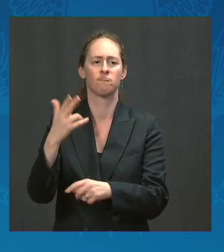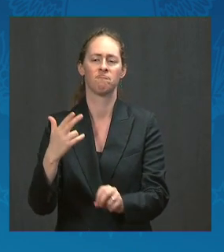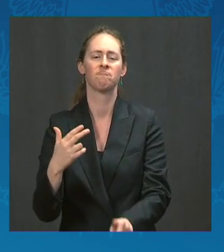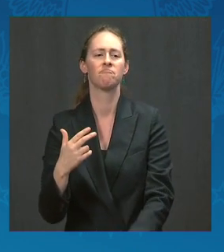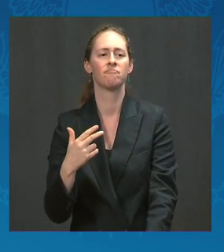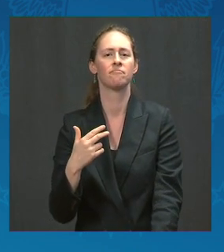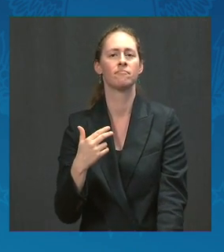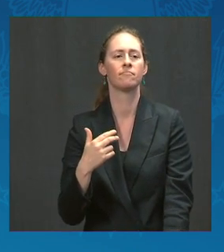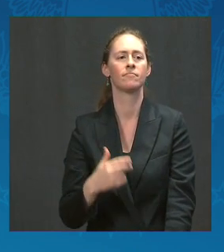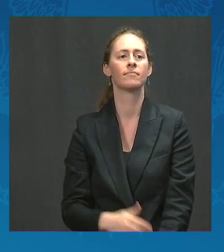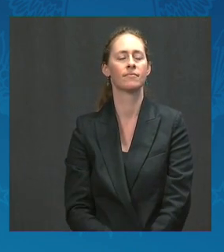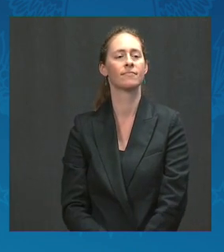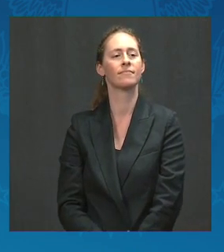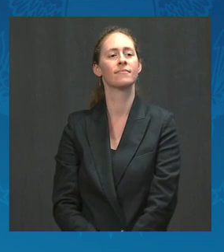Because here's the truth: